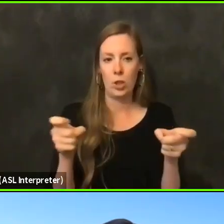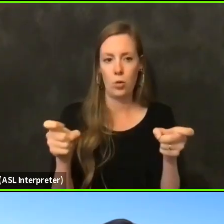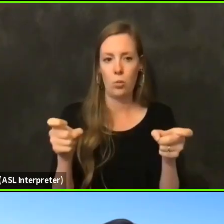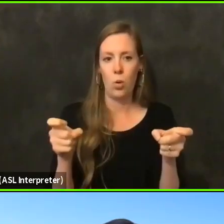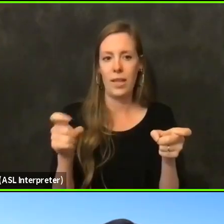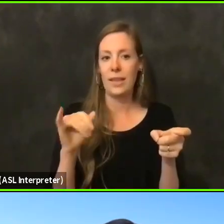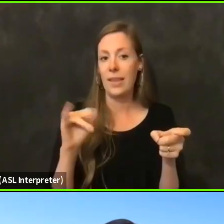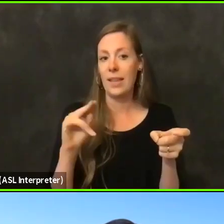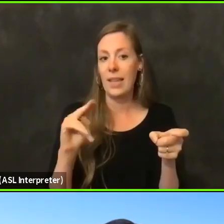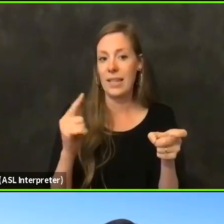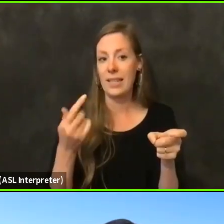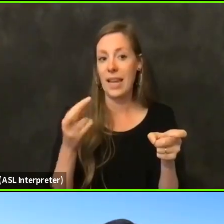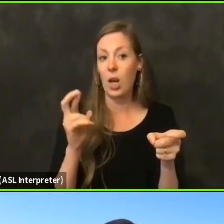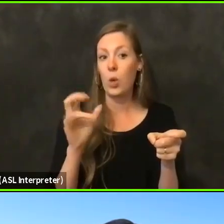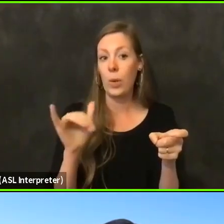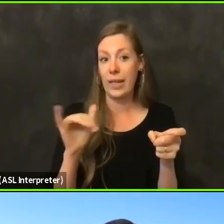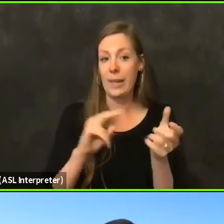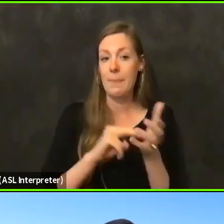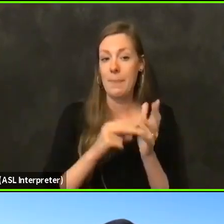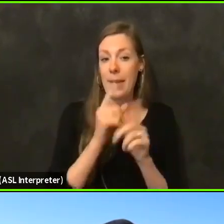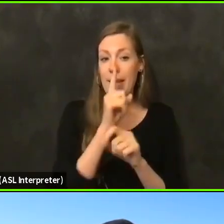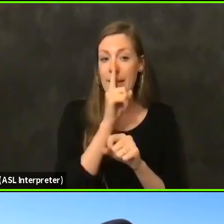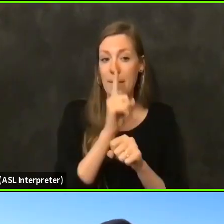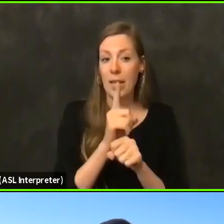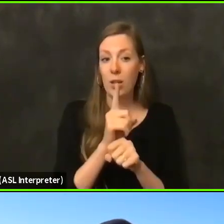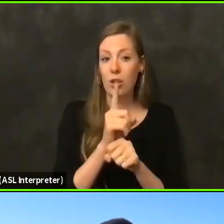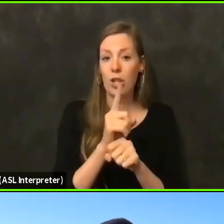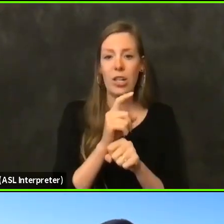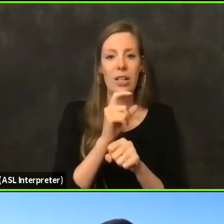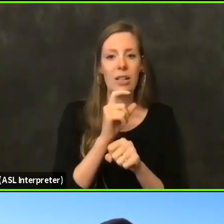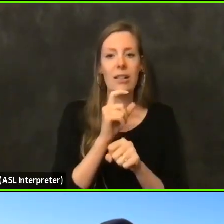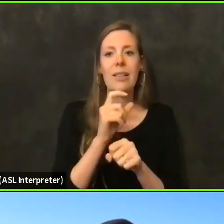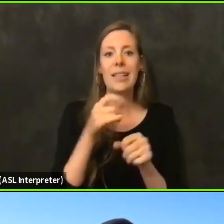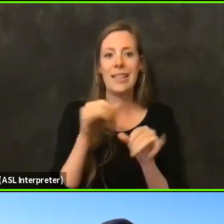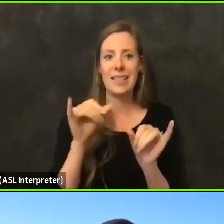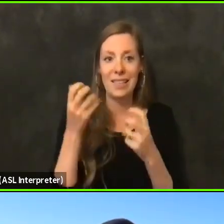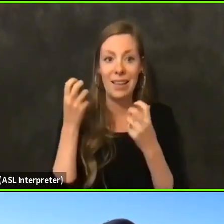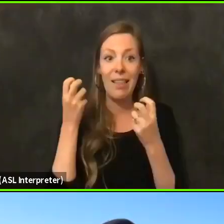In other words, ensuring that the vaccine doesn't spoil and is is used properly.